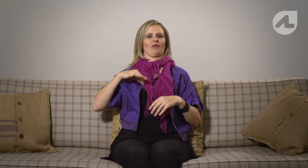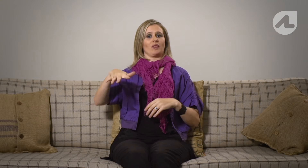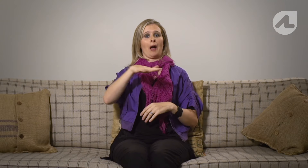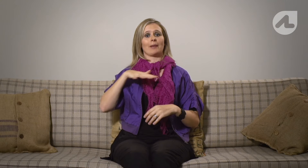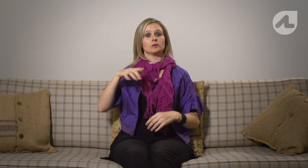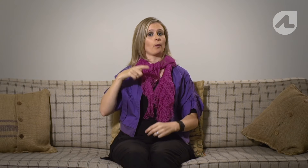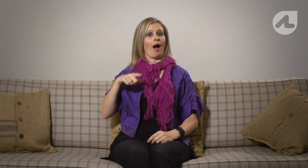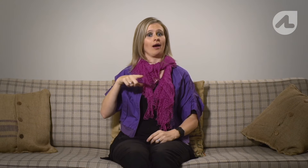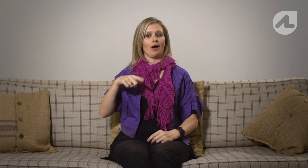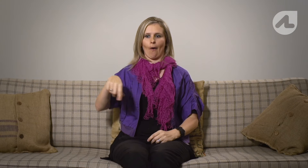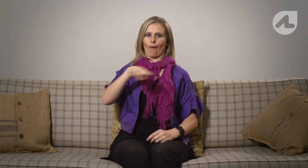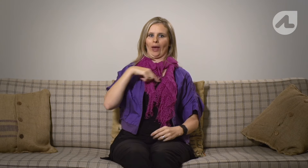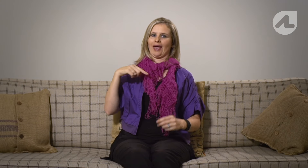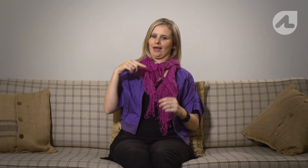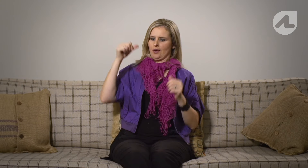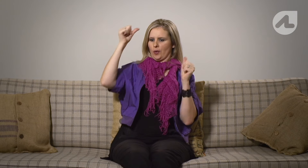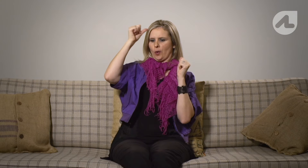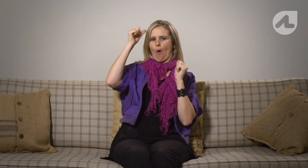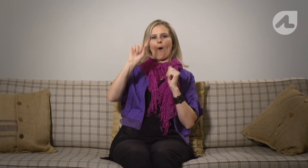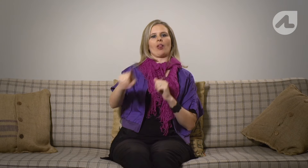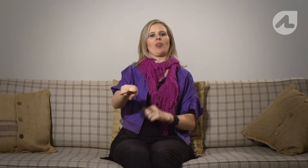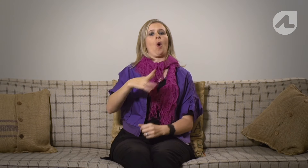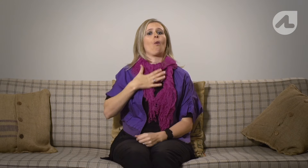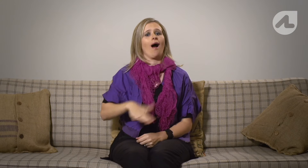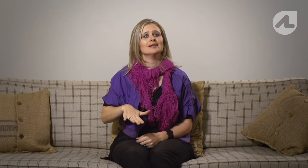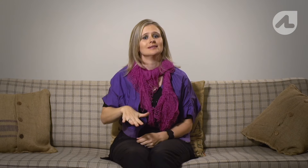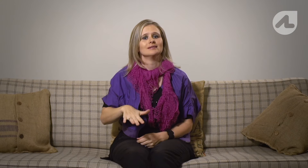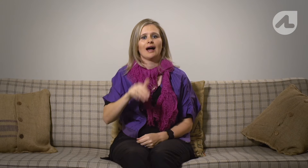And it's a huge benefit for the family because we know what they want then.